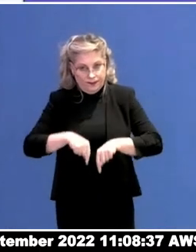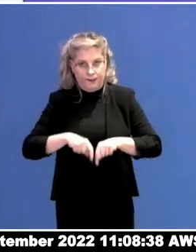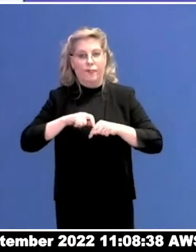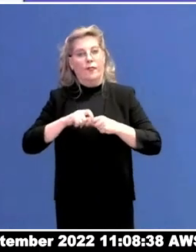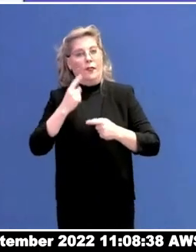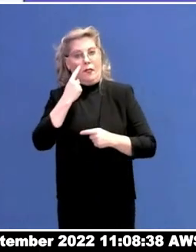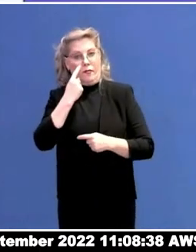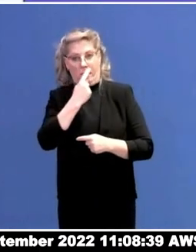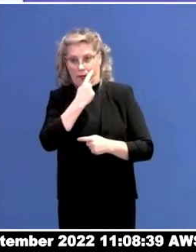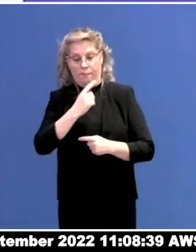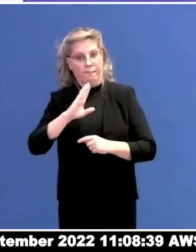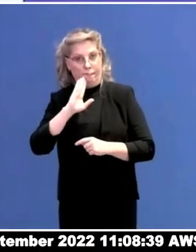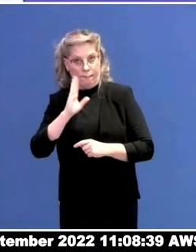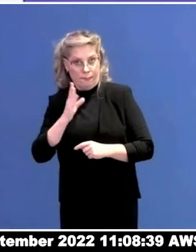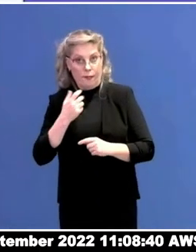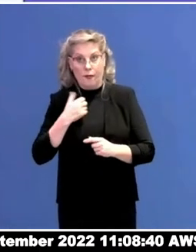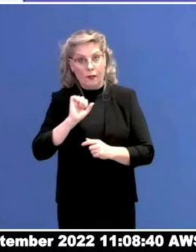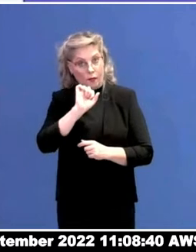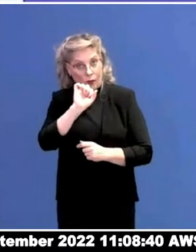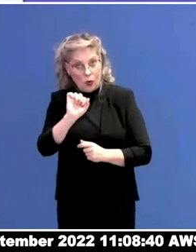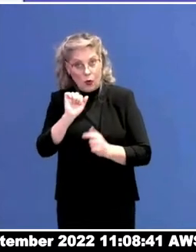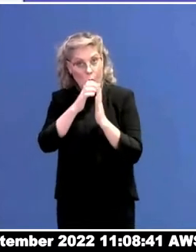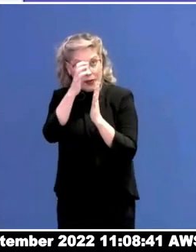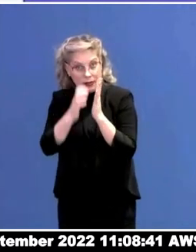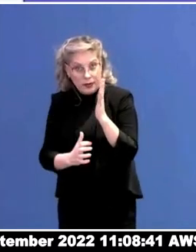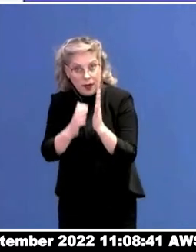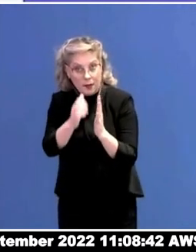We have your statement, for which we also thank you, which we have had the opportunity